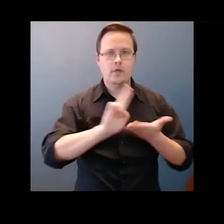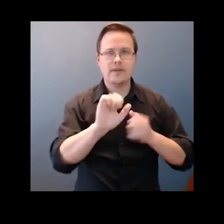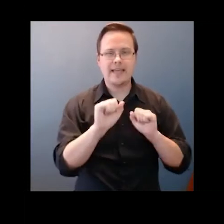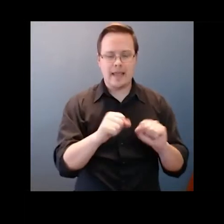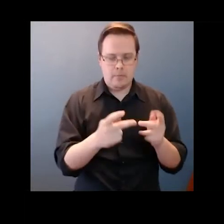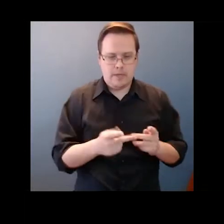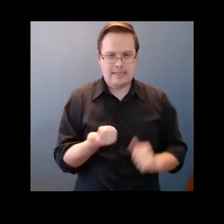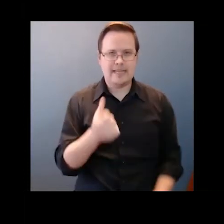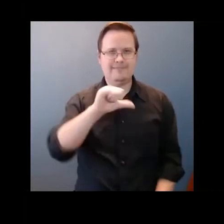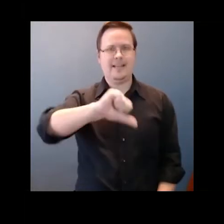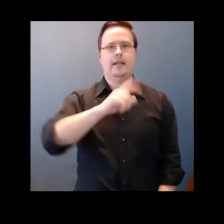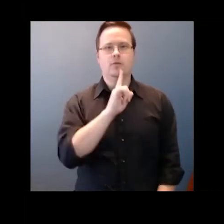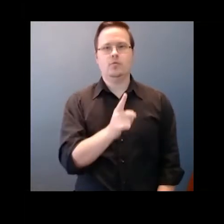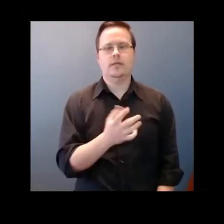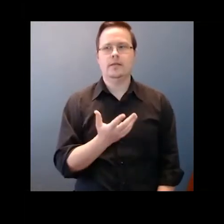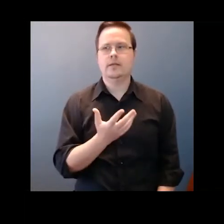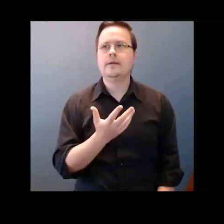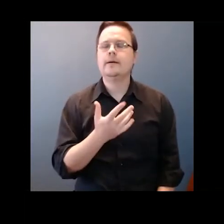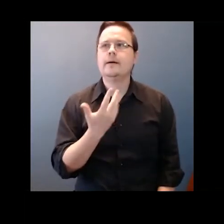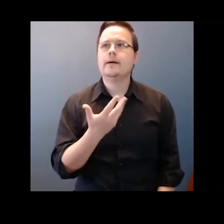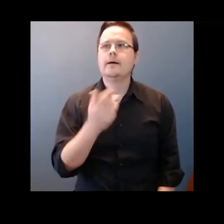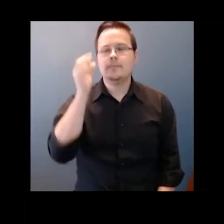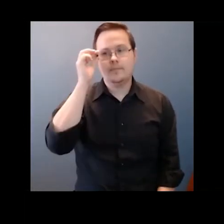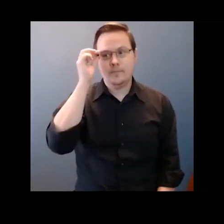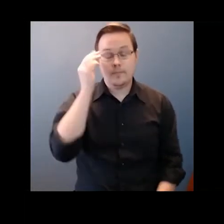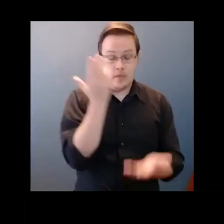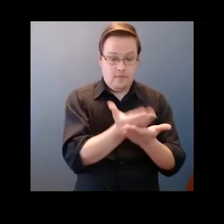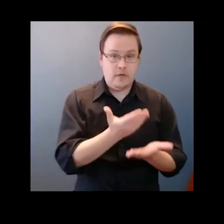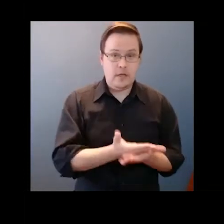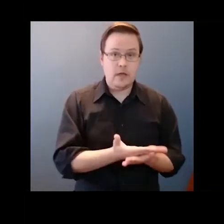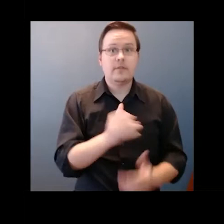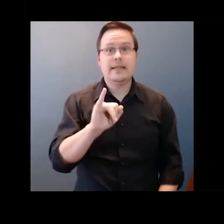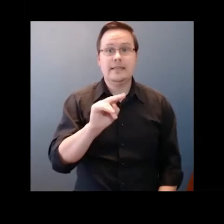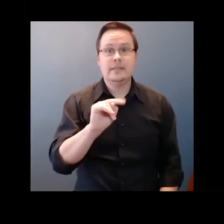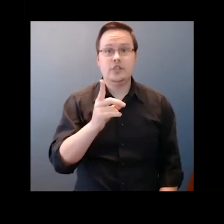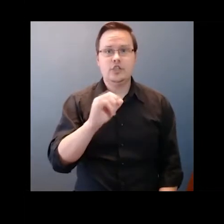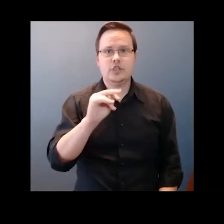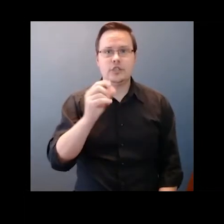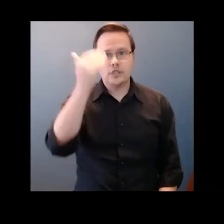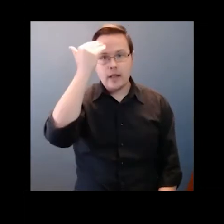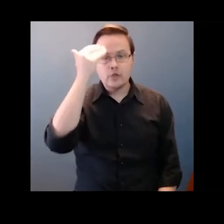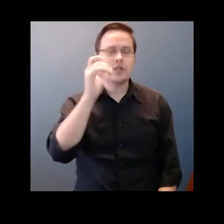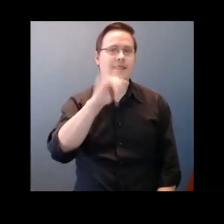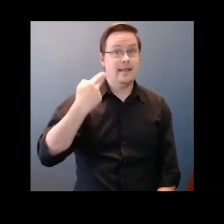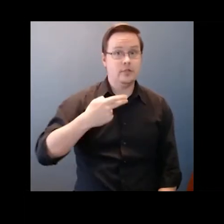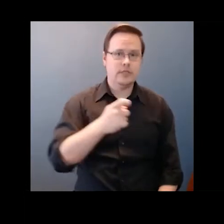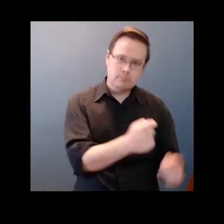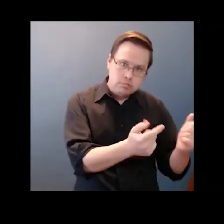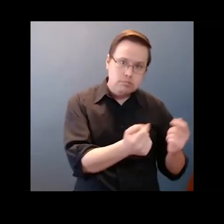the validity of indigenous knowledge. And we have to dismantle that history. Like as a tactic.